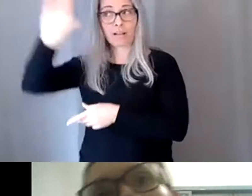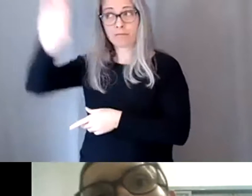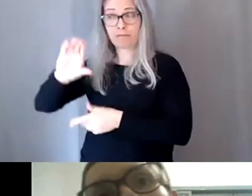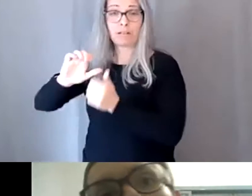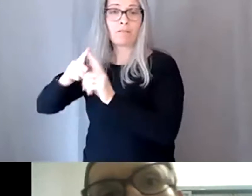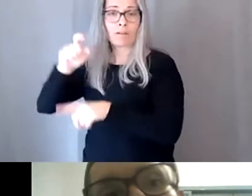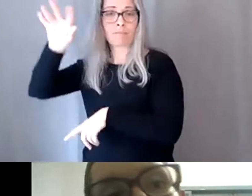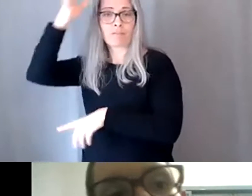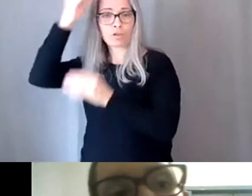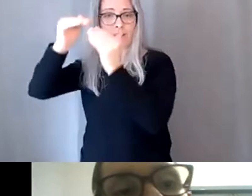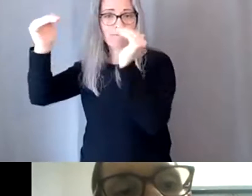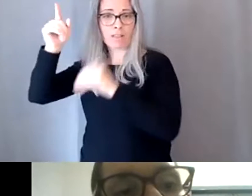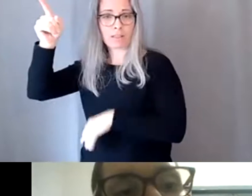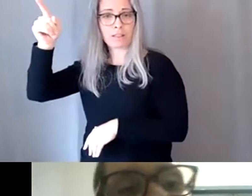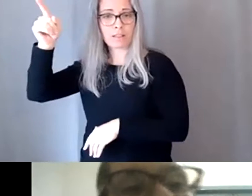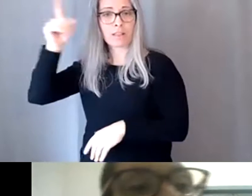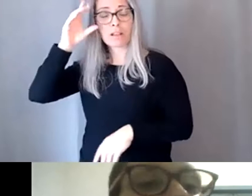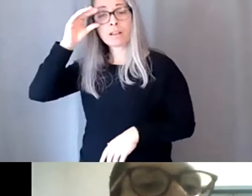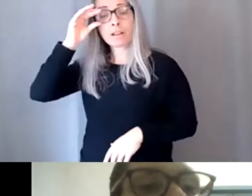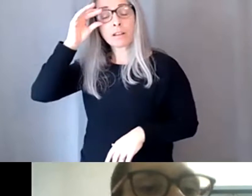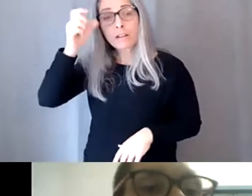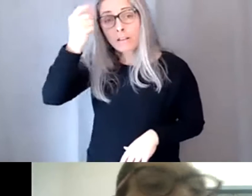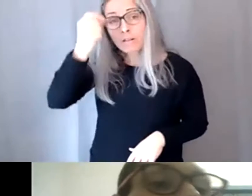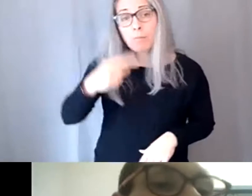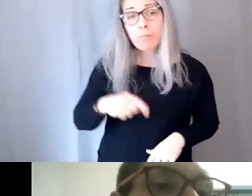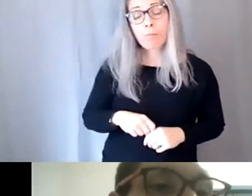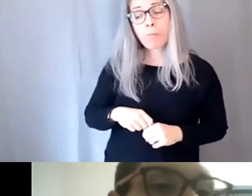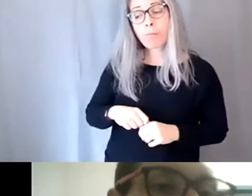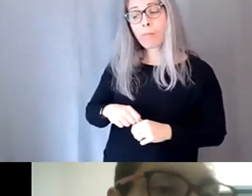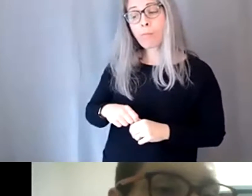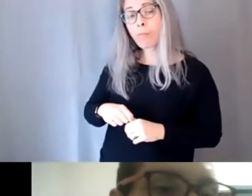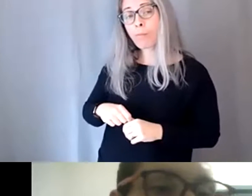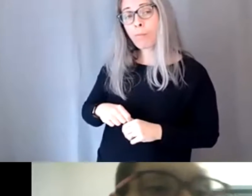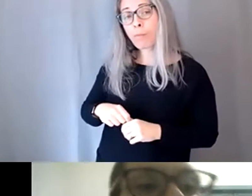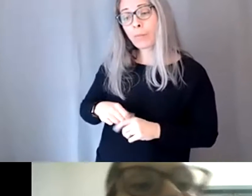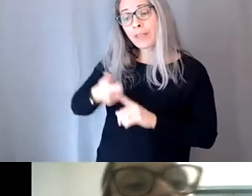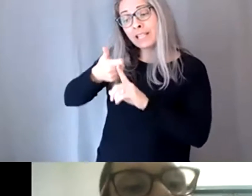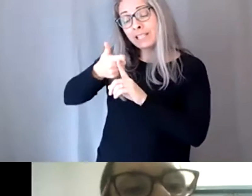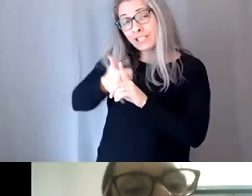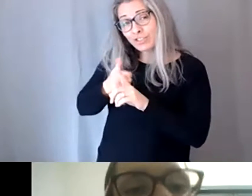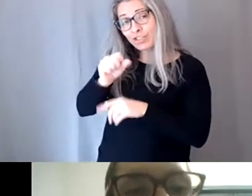the responsibility of state governments so we are